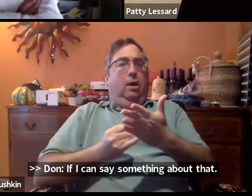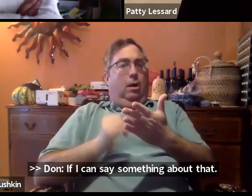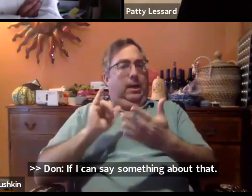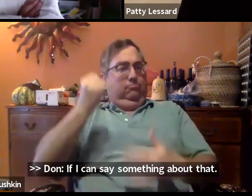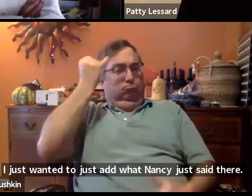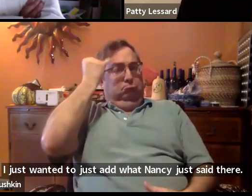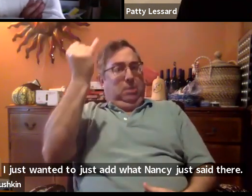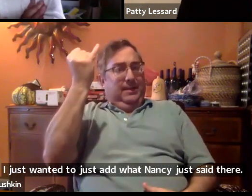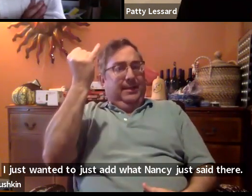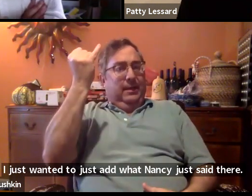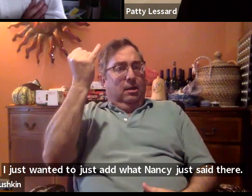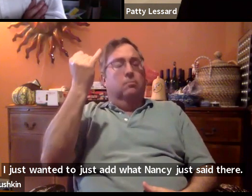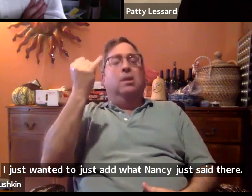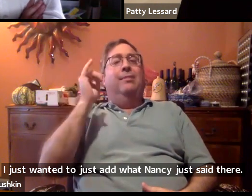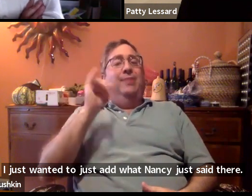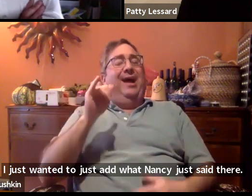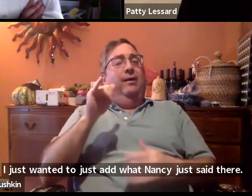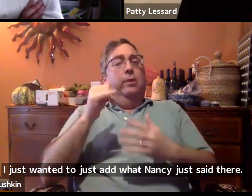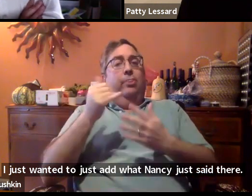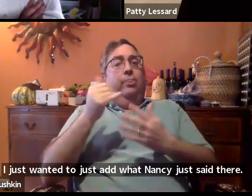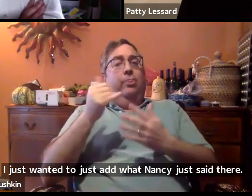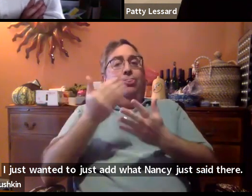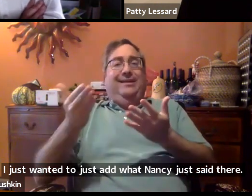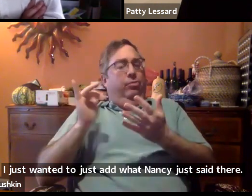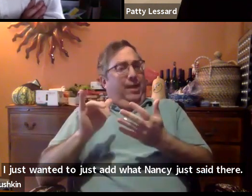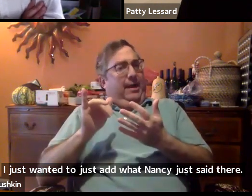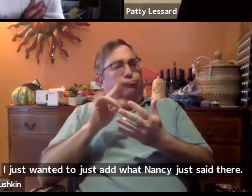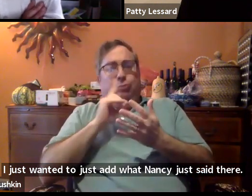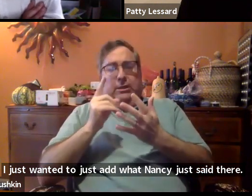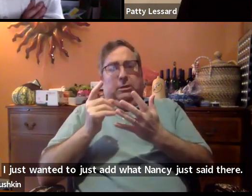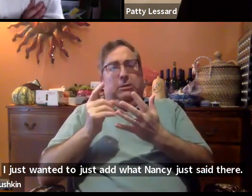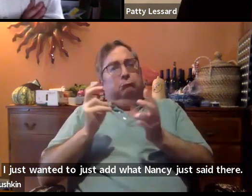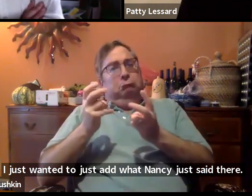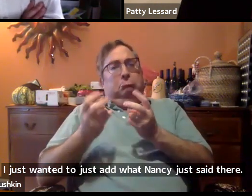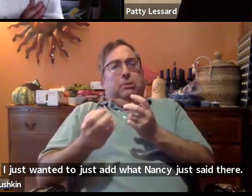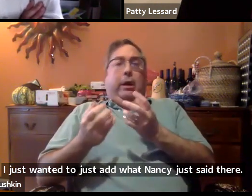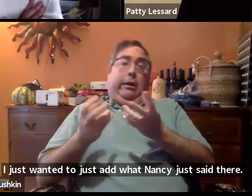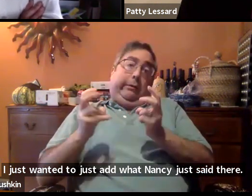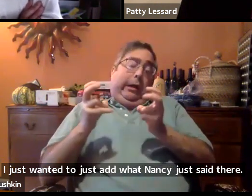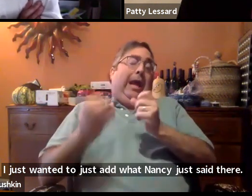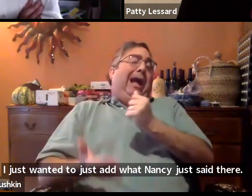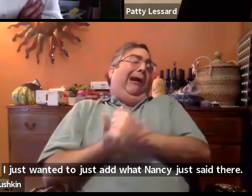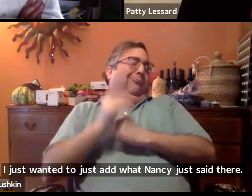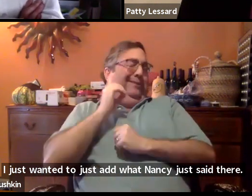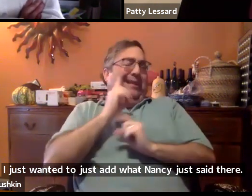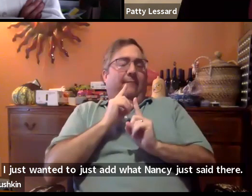≫ Don: If I can say something about that. I just wanted to just add what Nancy just said there.